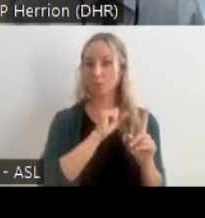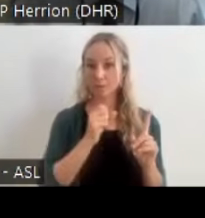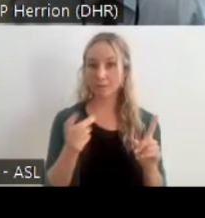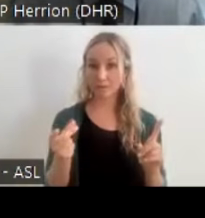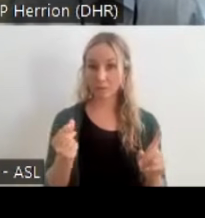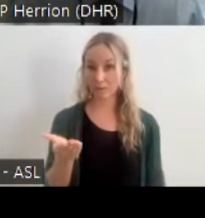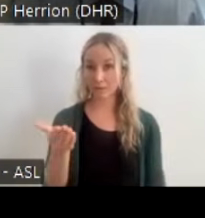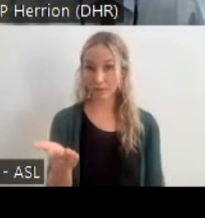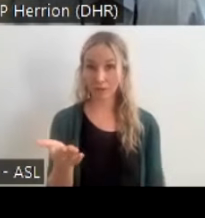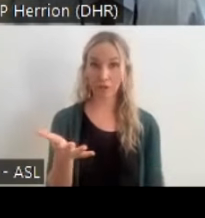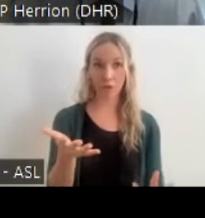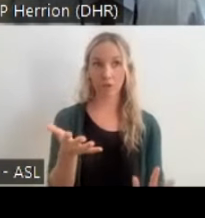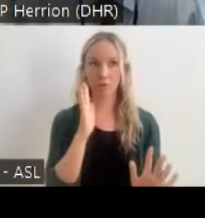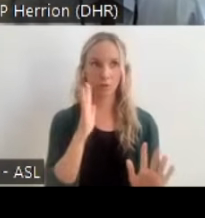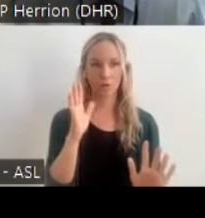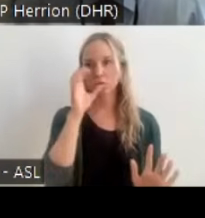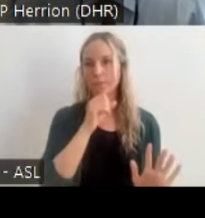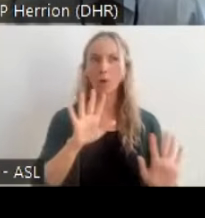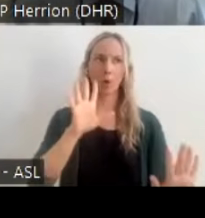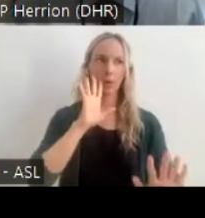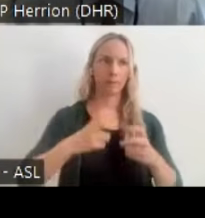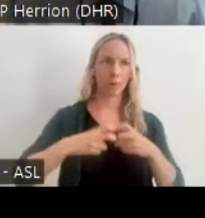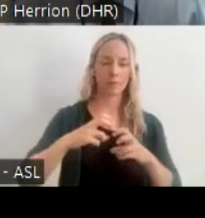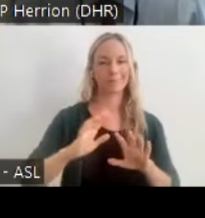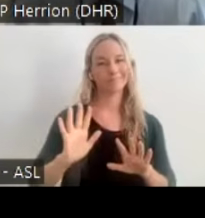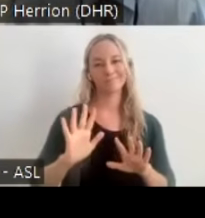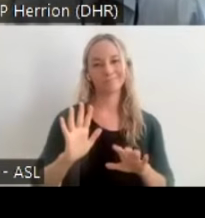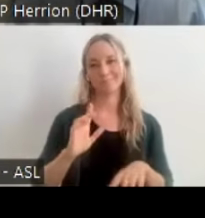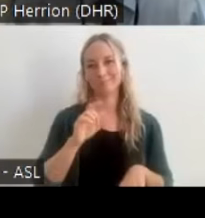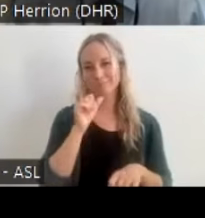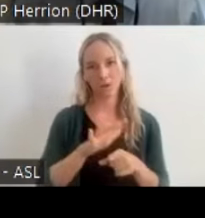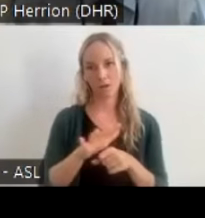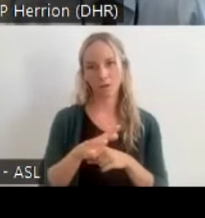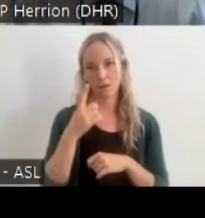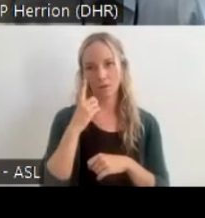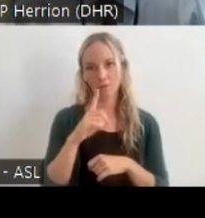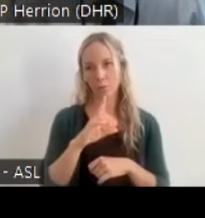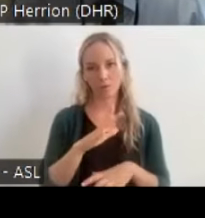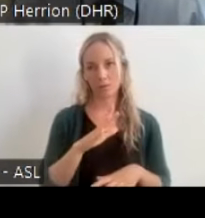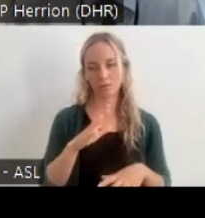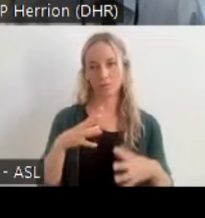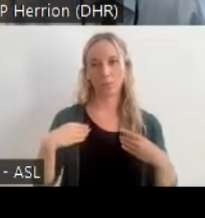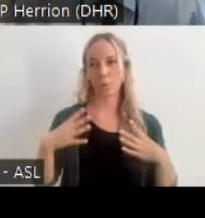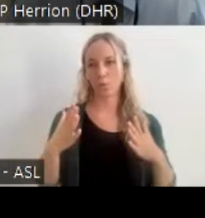allow an owner or place of public accommodation to deny or limit where that service animal is going to go within